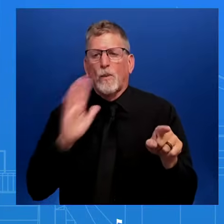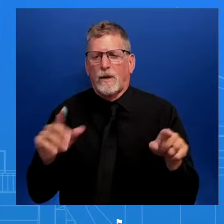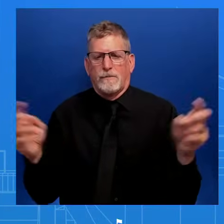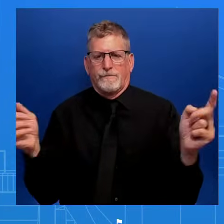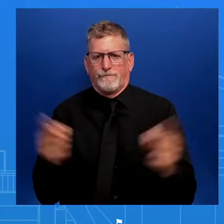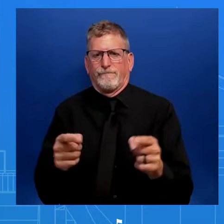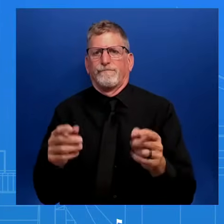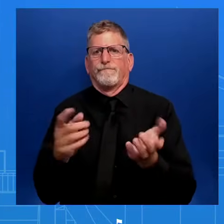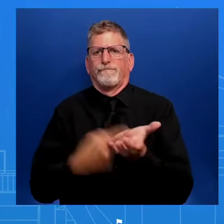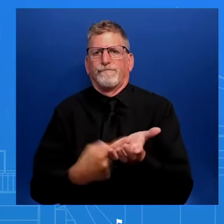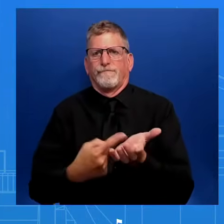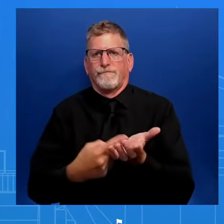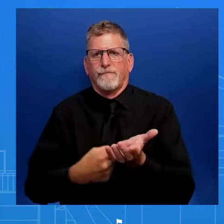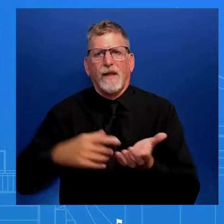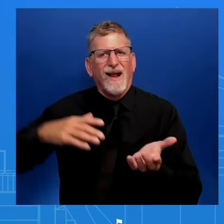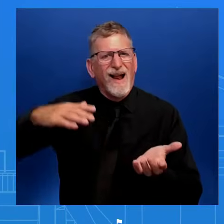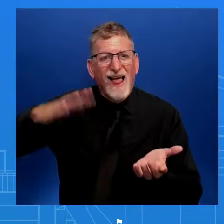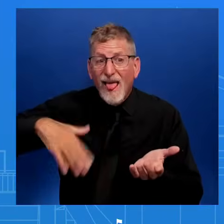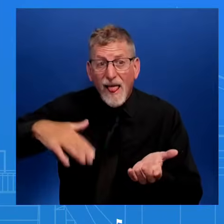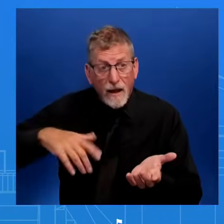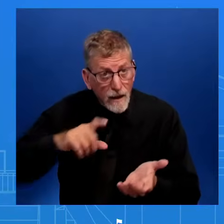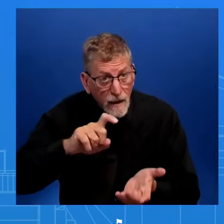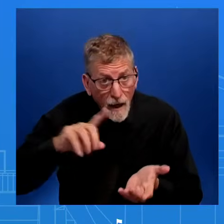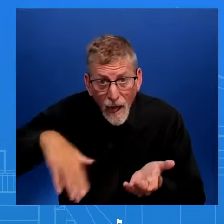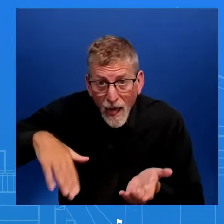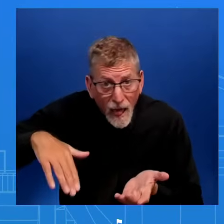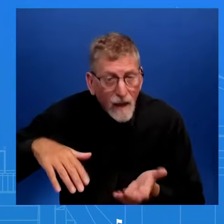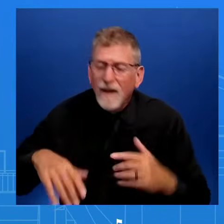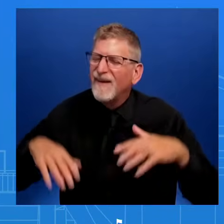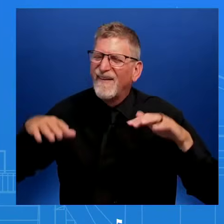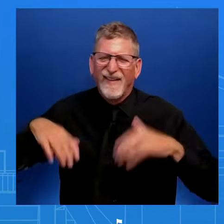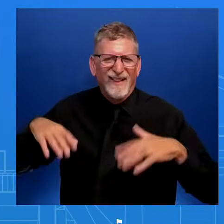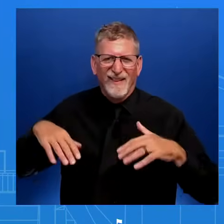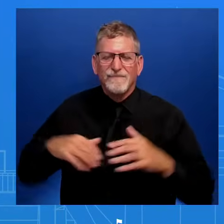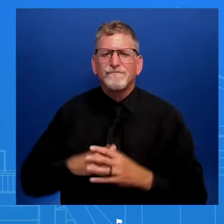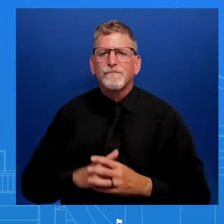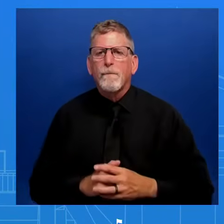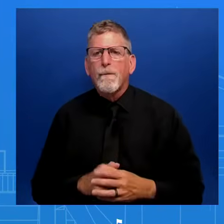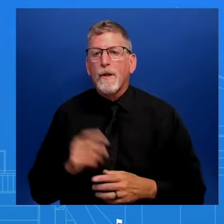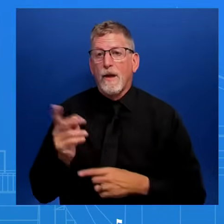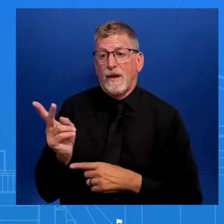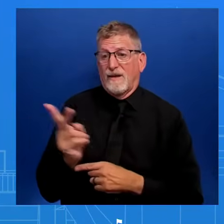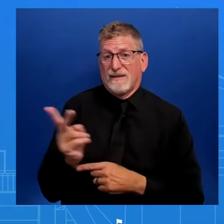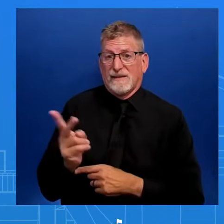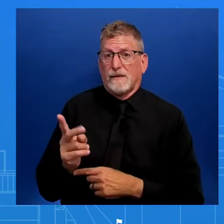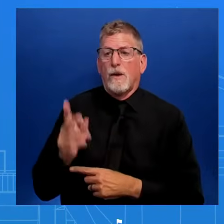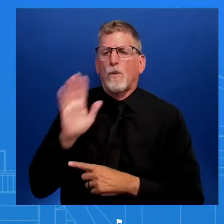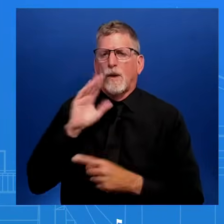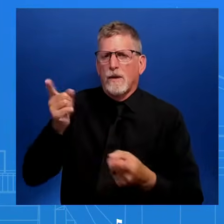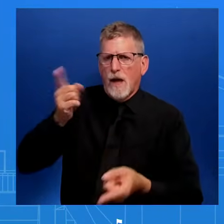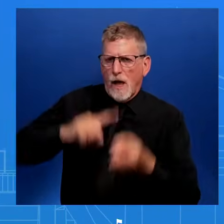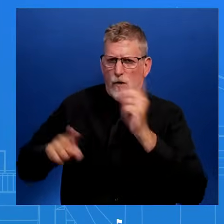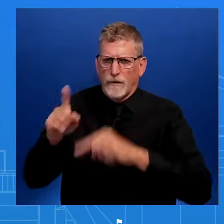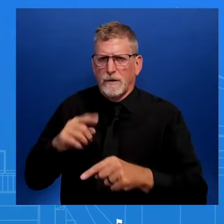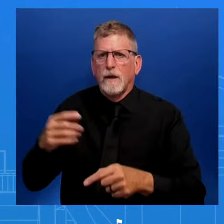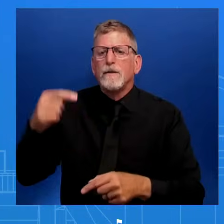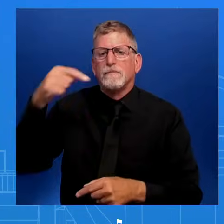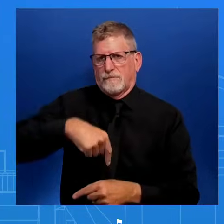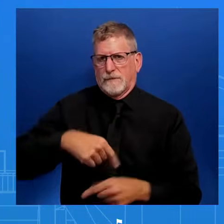has done these past two years, we're not heading in that way. And so, you know, this is a president that wakes up